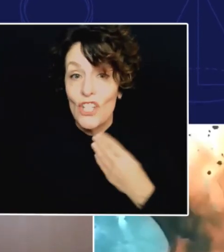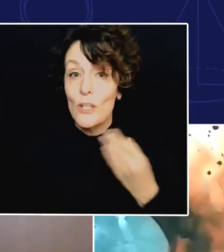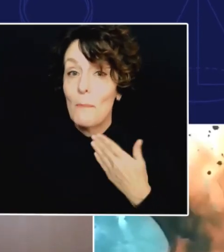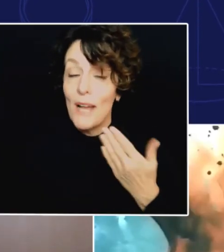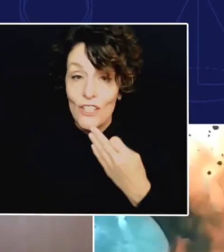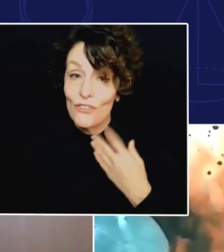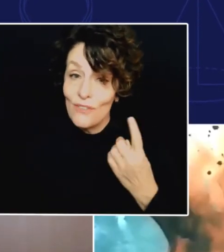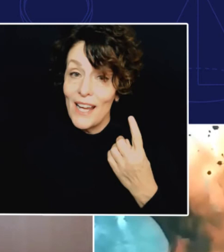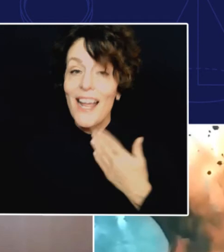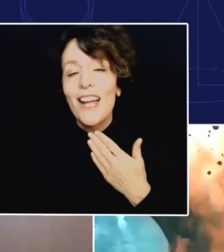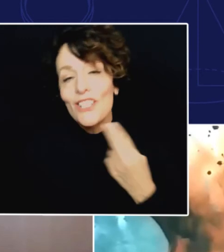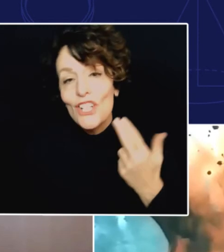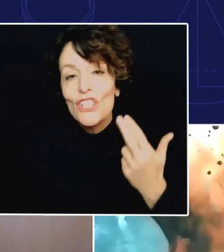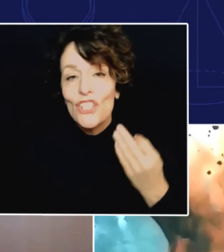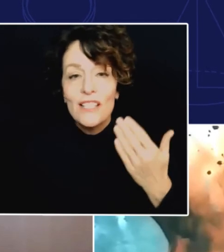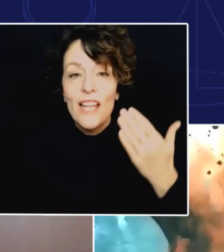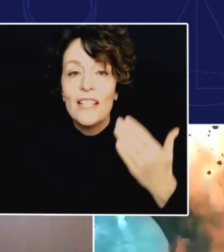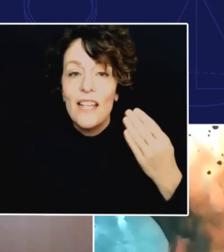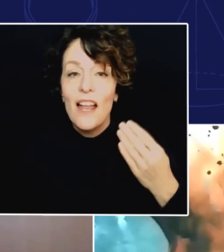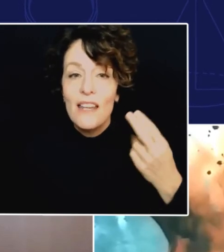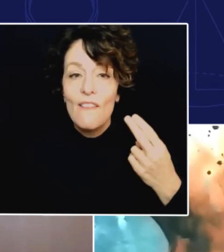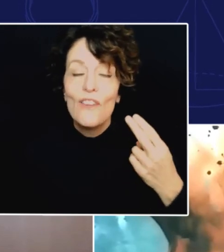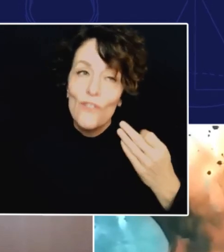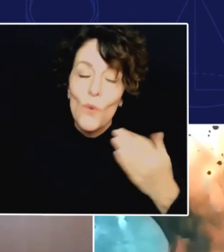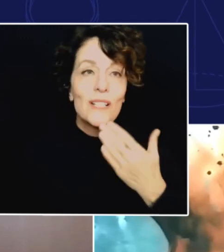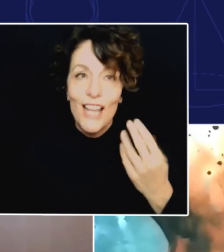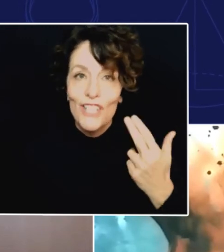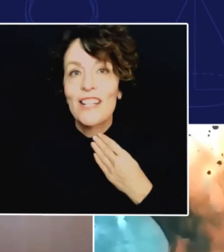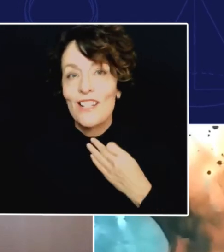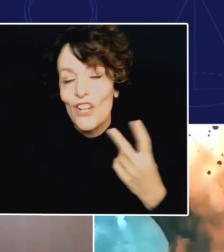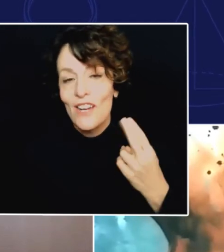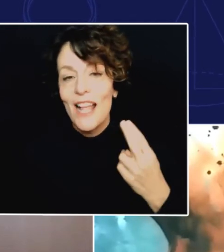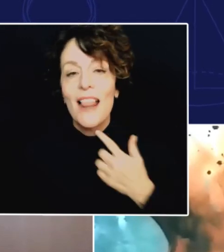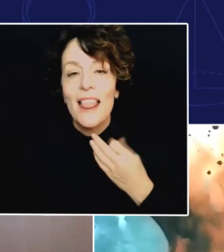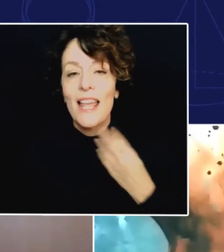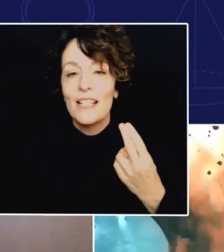and I took just a ton of... of course, engineering classes, right?